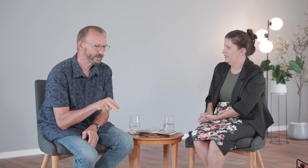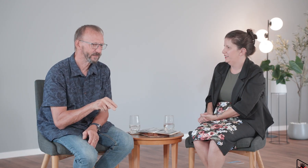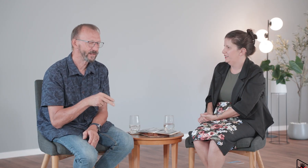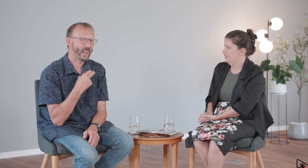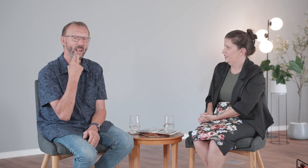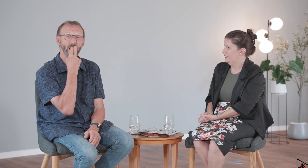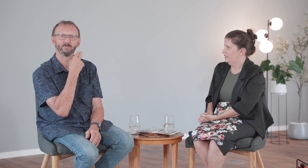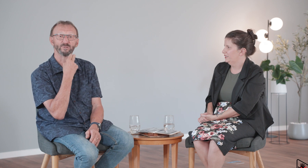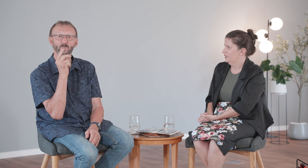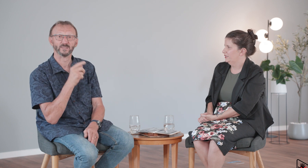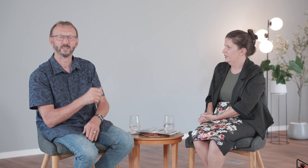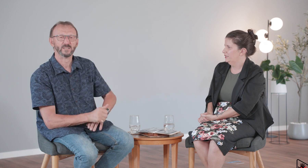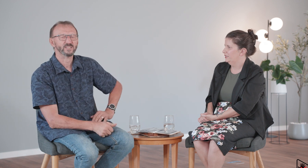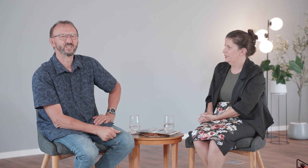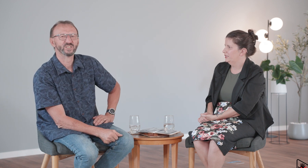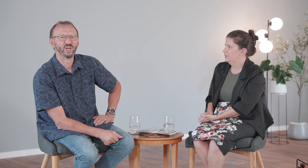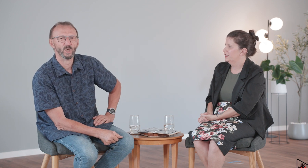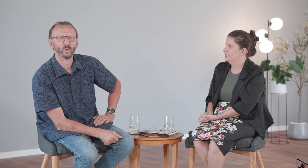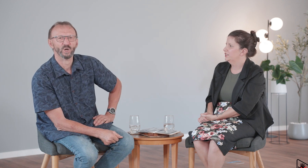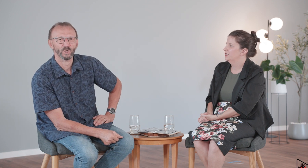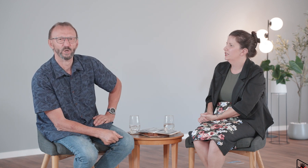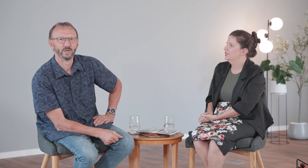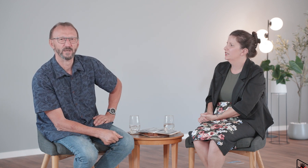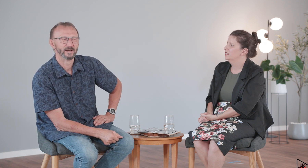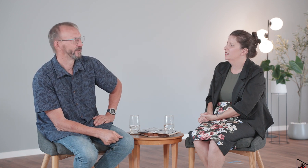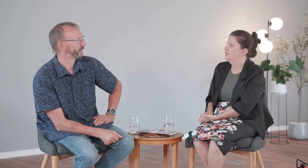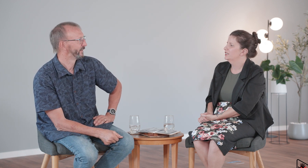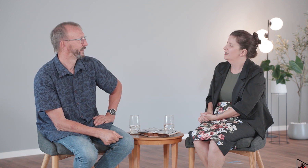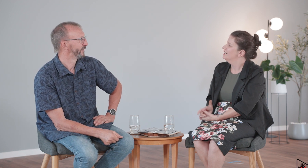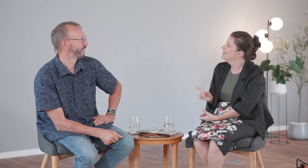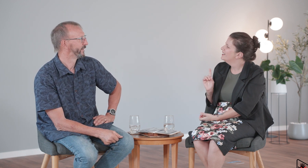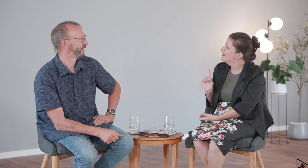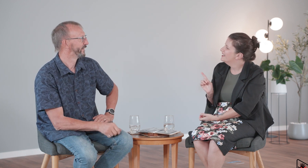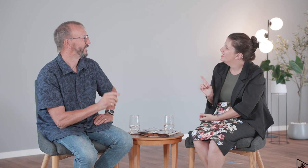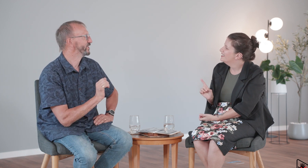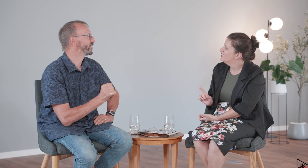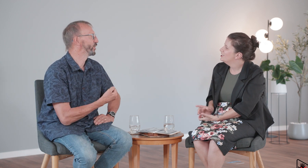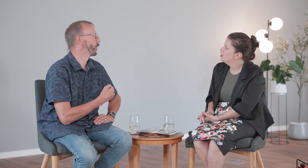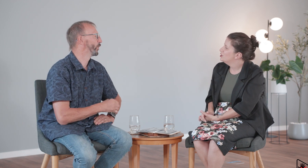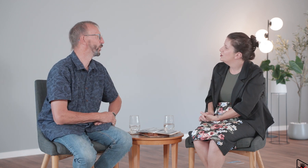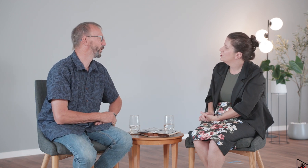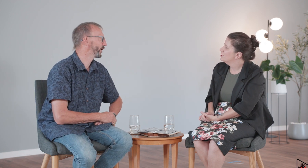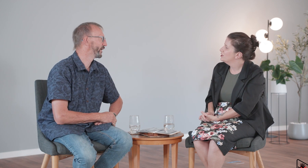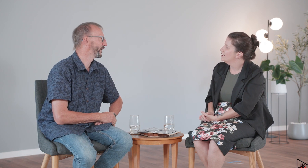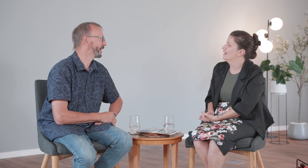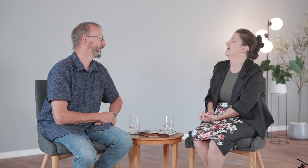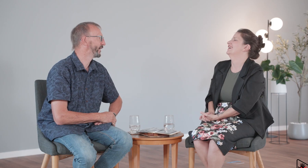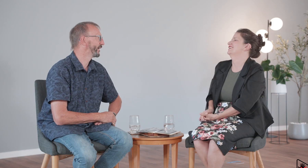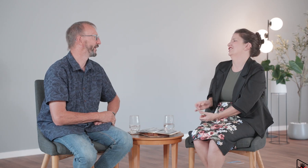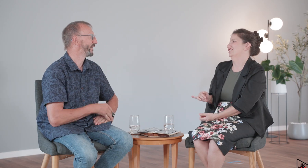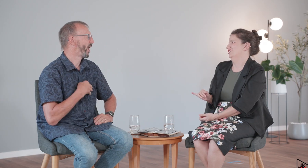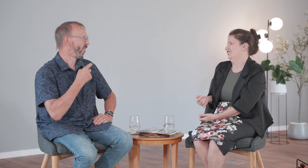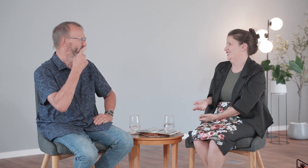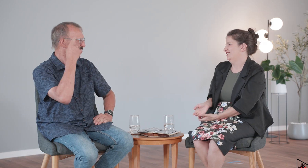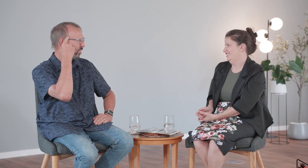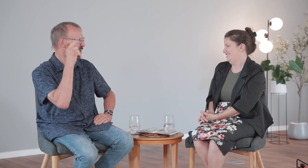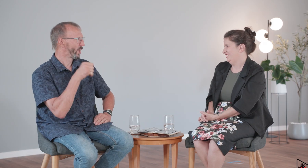work I was doing and he said something like this and I was trying to lipread him. What was that? I